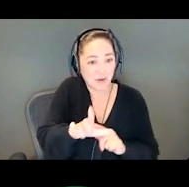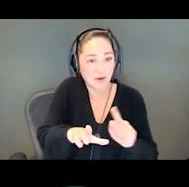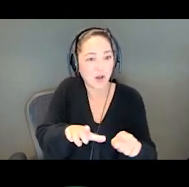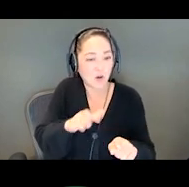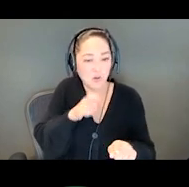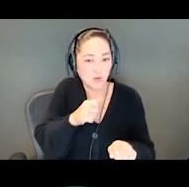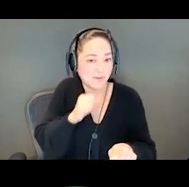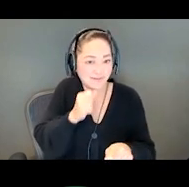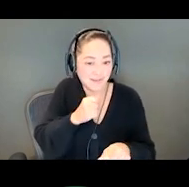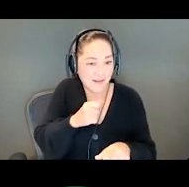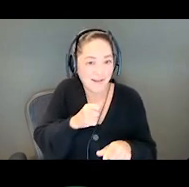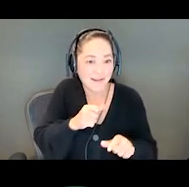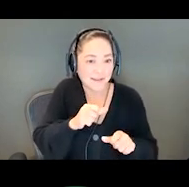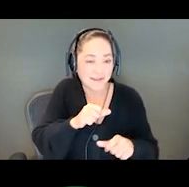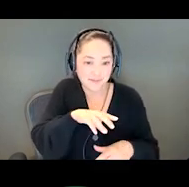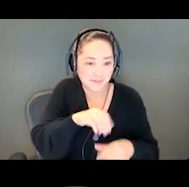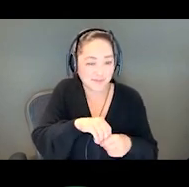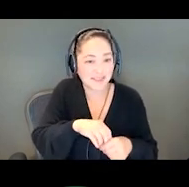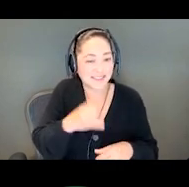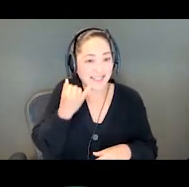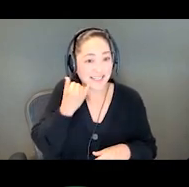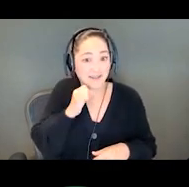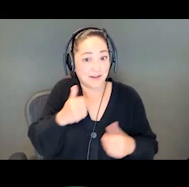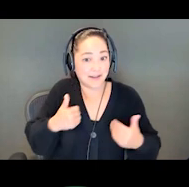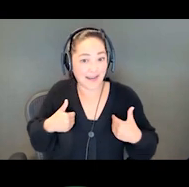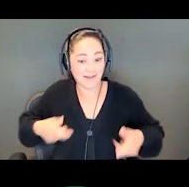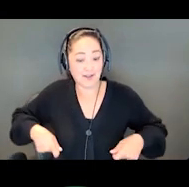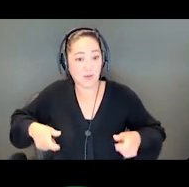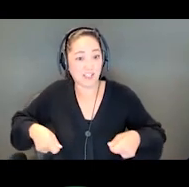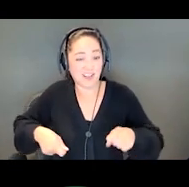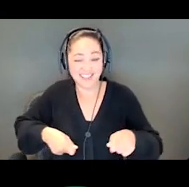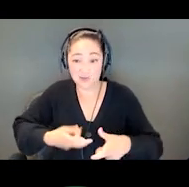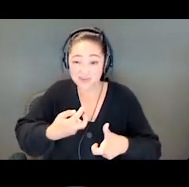very very hard hike but, we were very happy to do so.